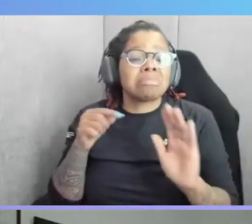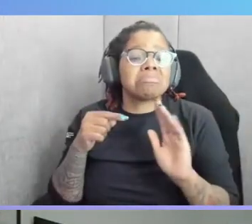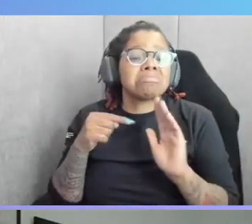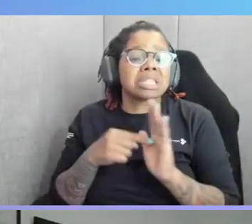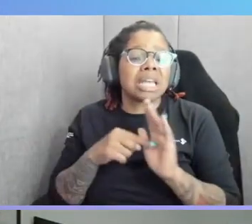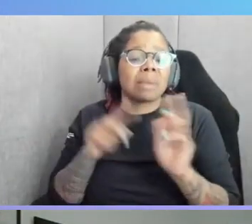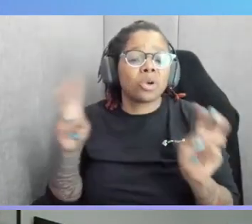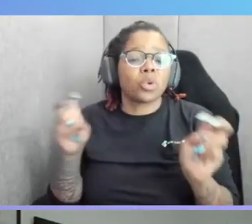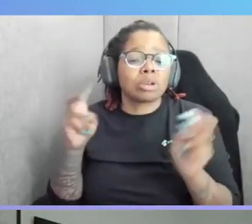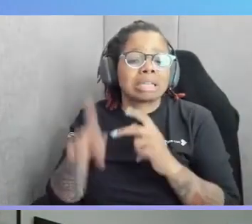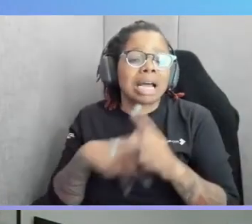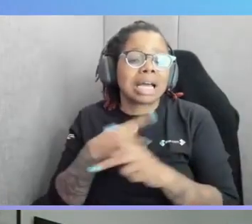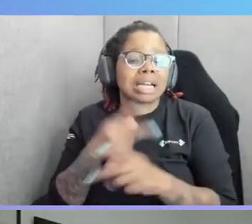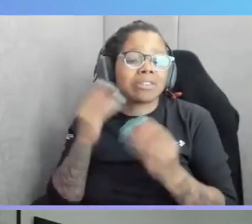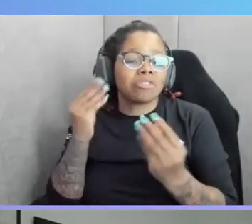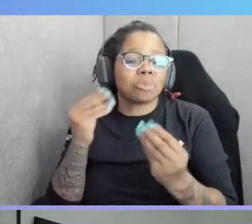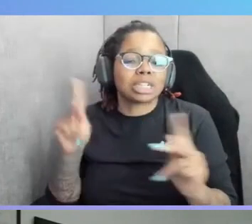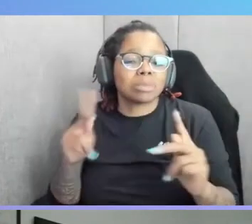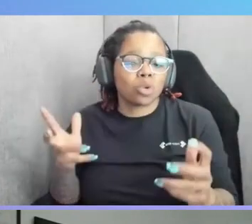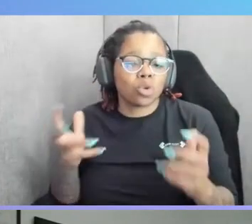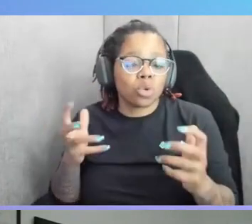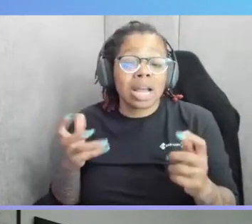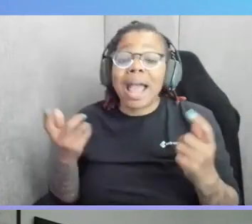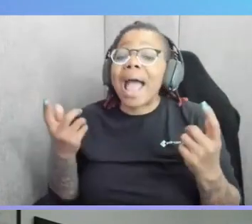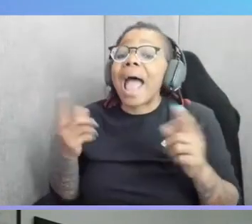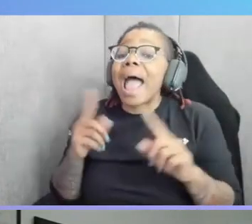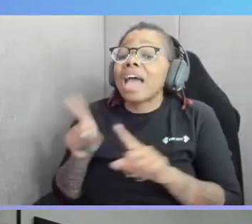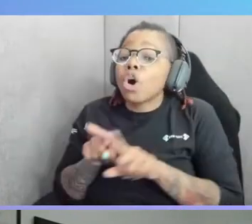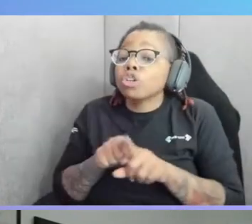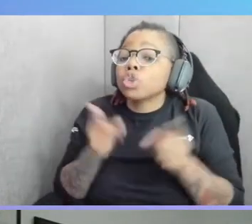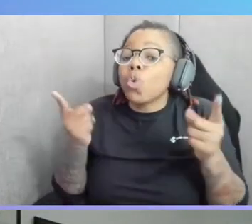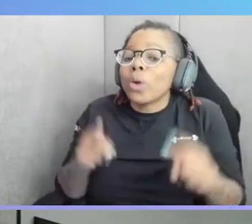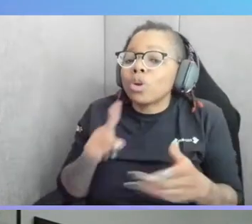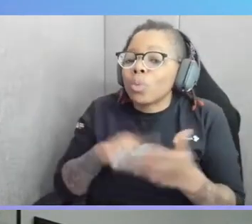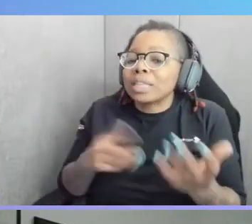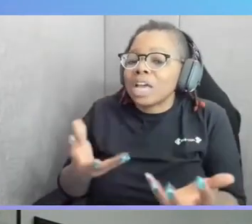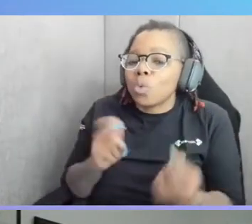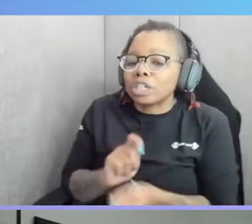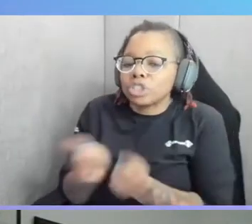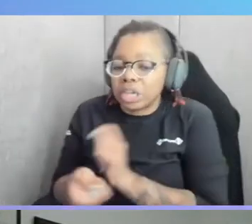wanted. And when it changed. So one of the things that seemed to